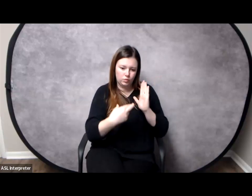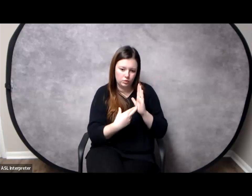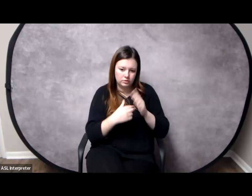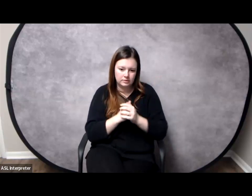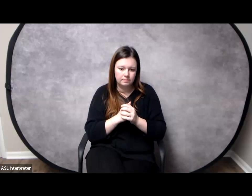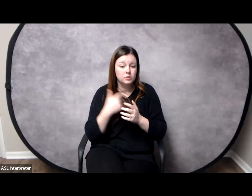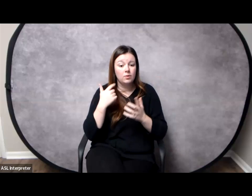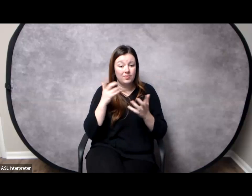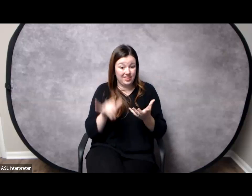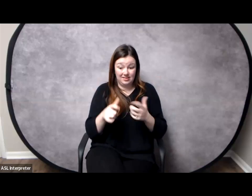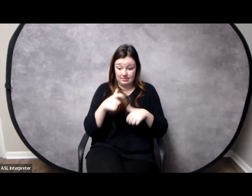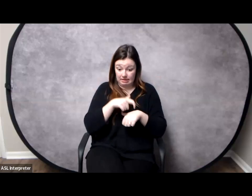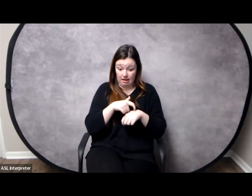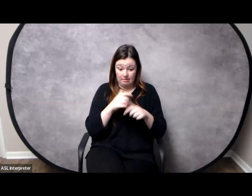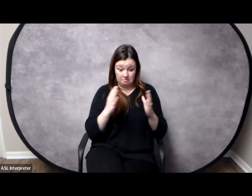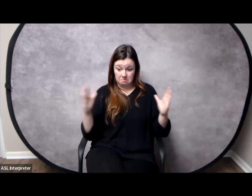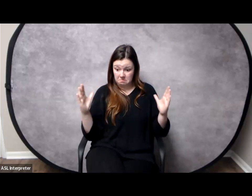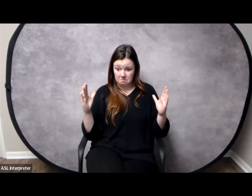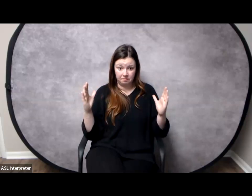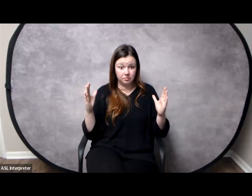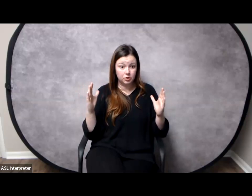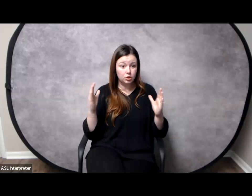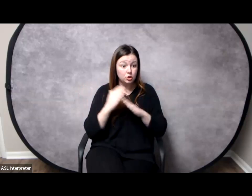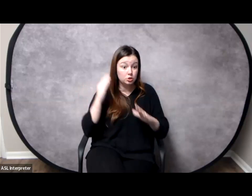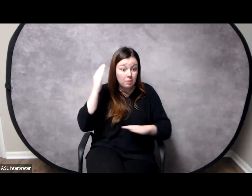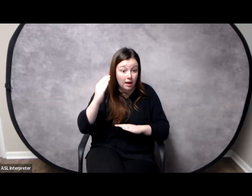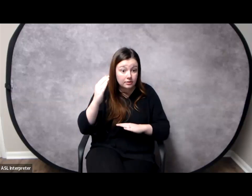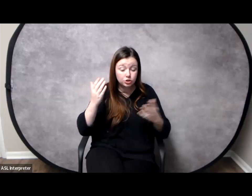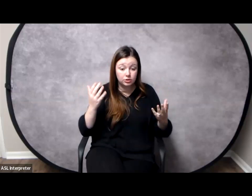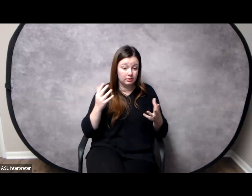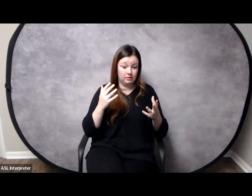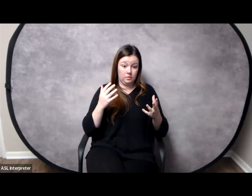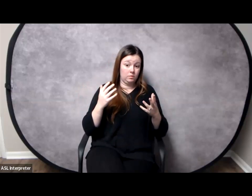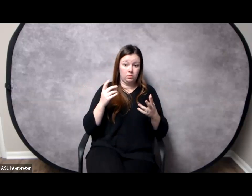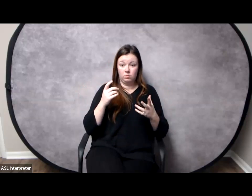are too forgiving, meaning we're giving folks too long to comply or if you think more time